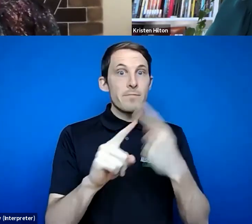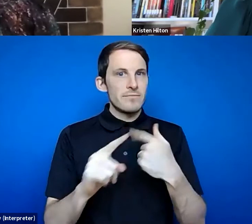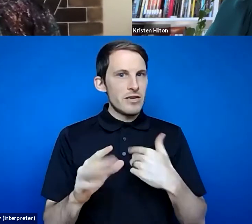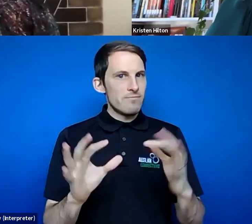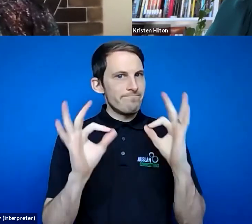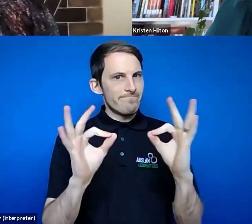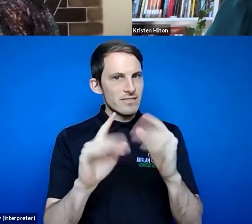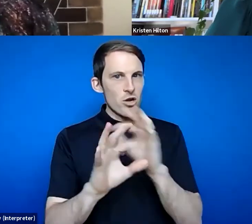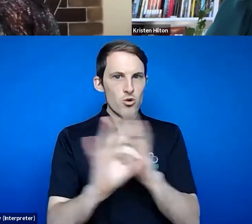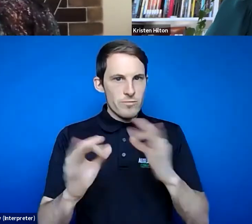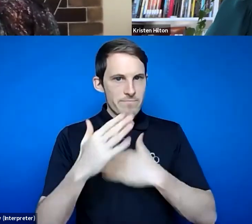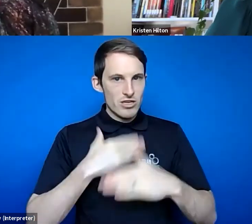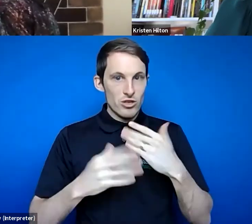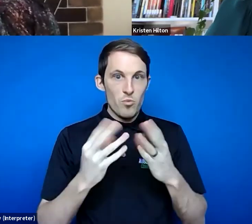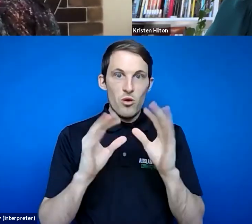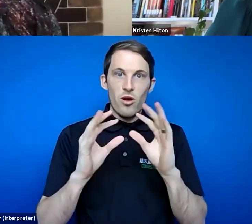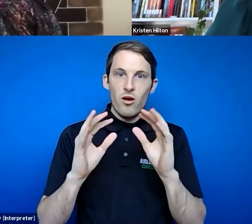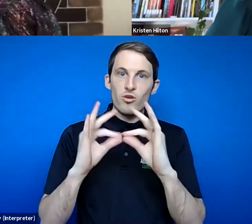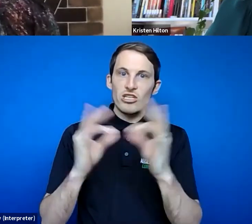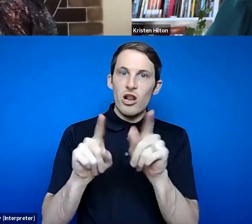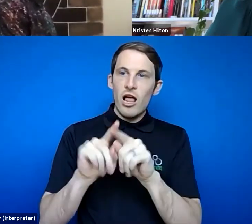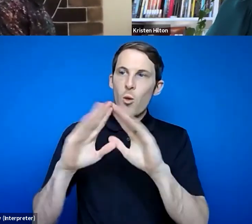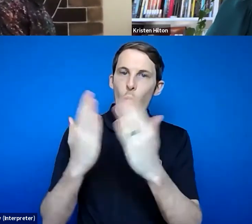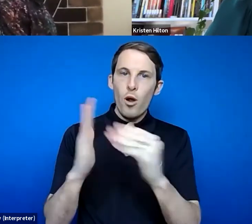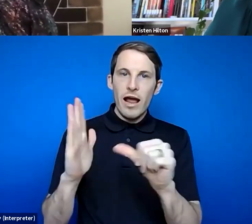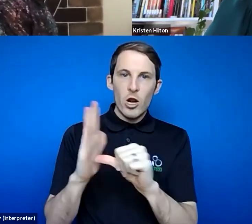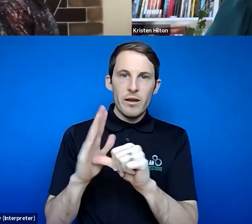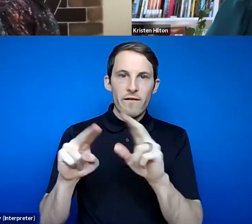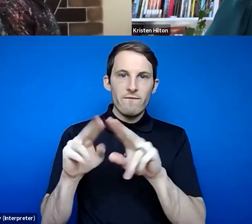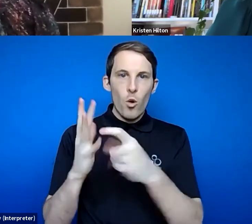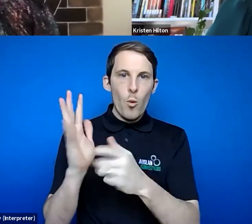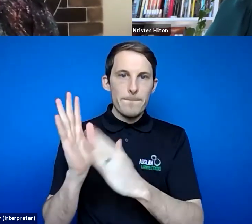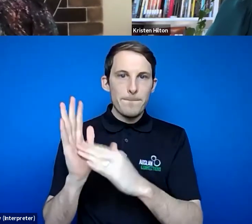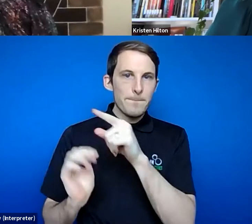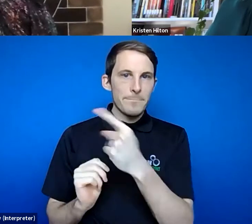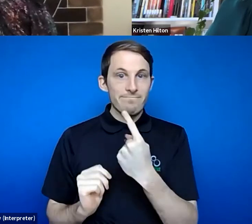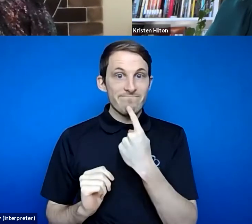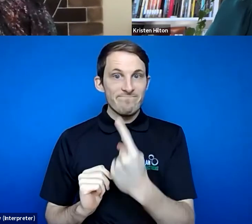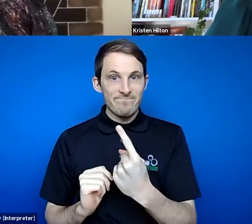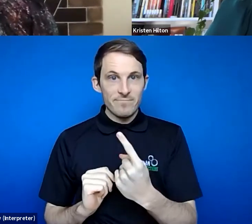organisations like the World Economic Forum tell us that for women to have full political